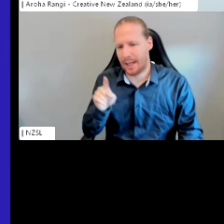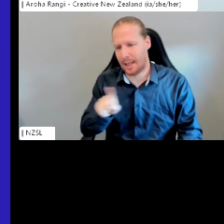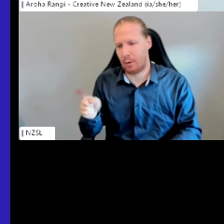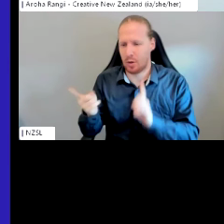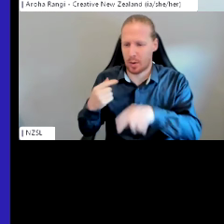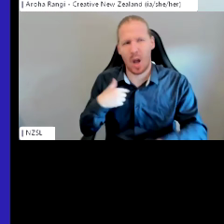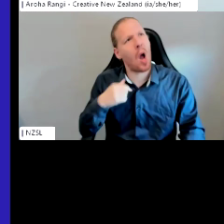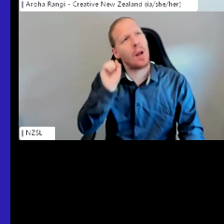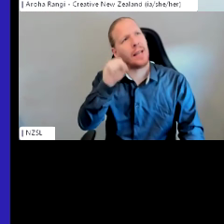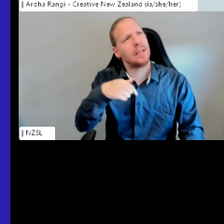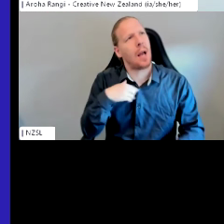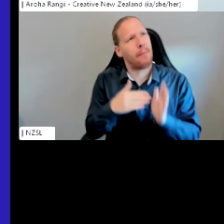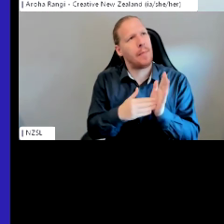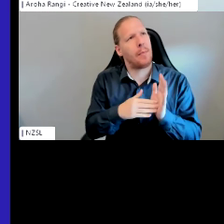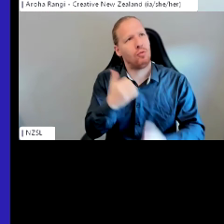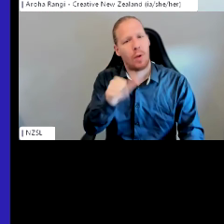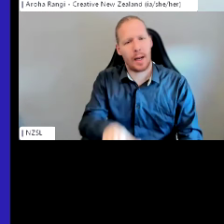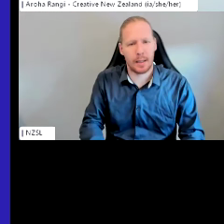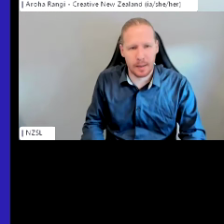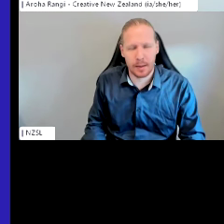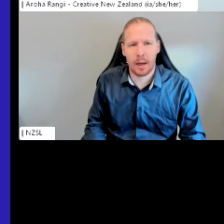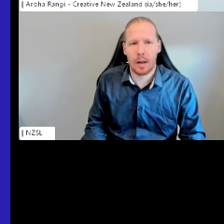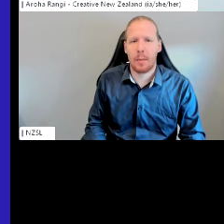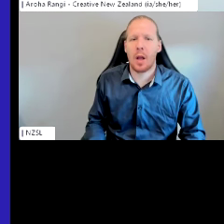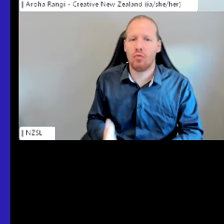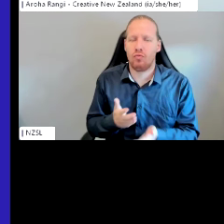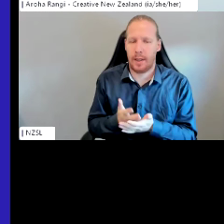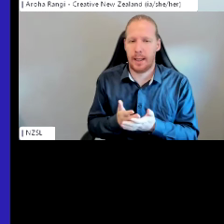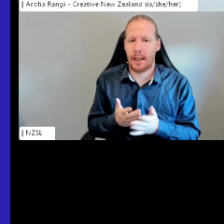uh so what we realized was this idea of membership really matters to people. It's a kind